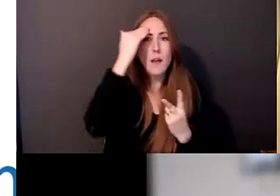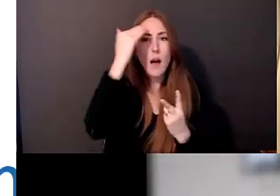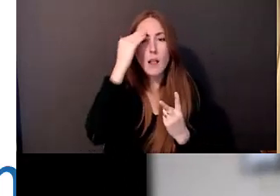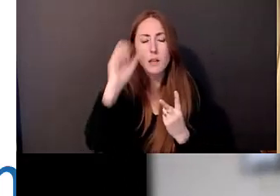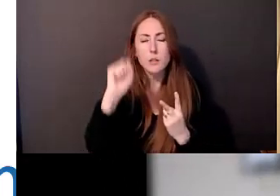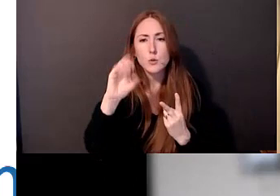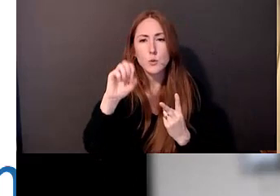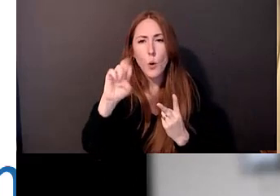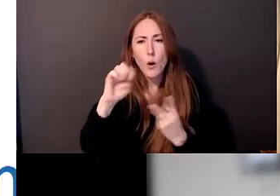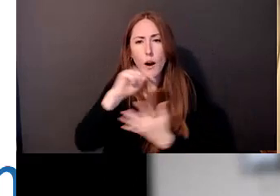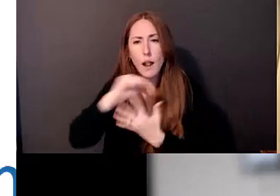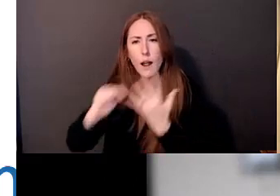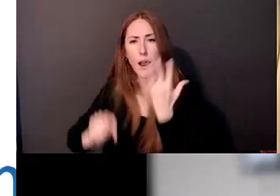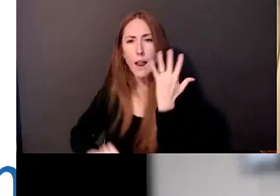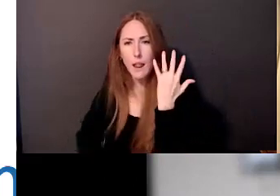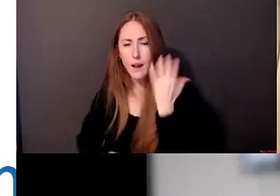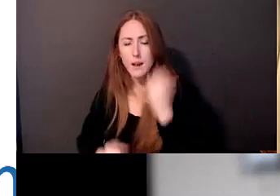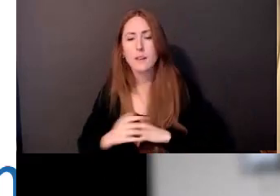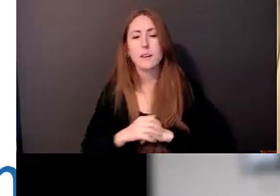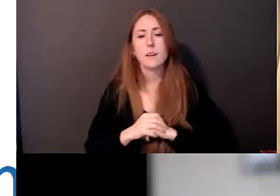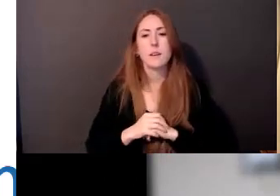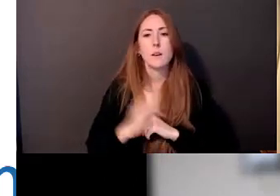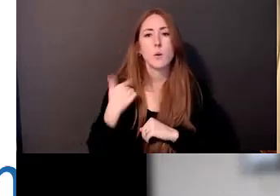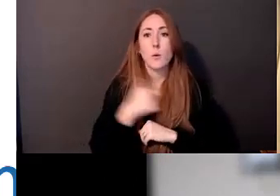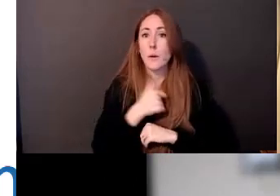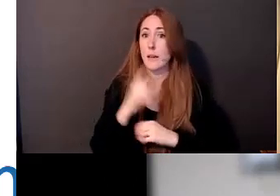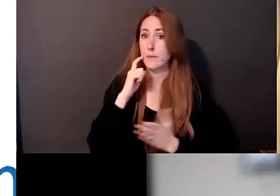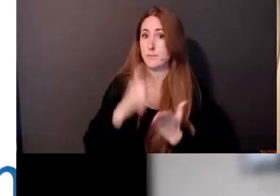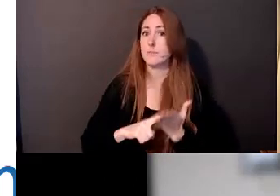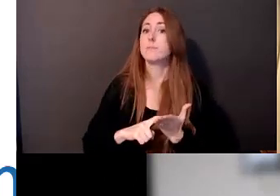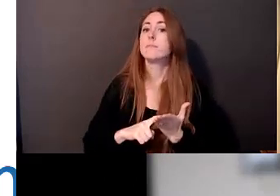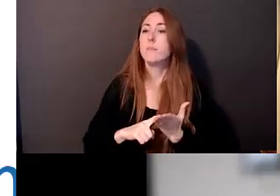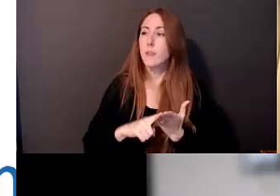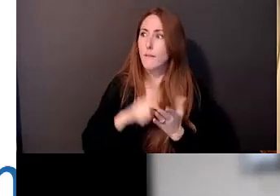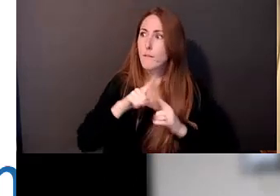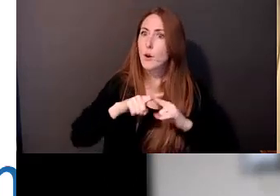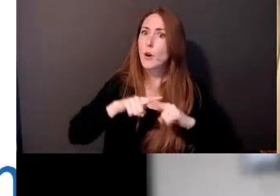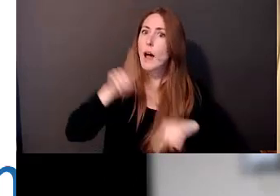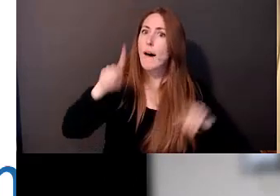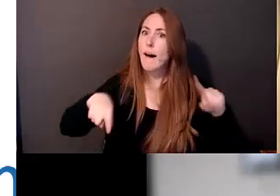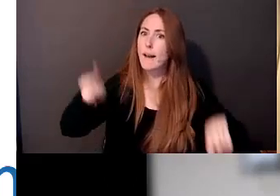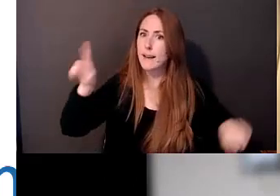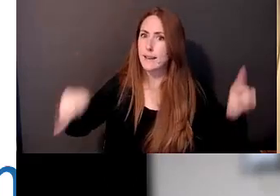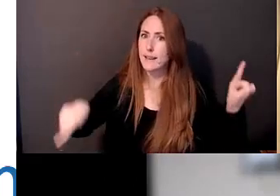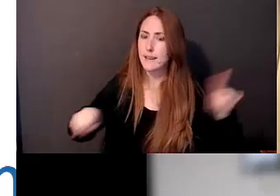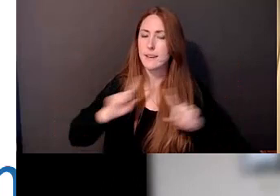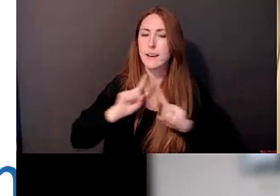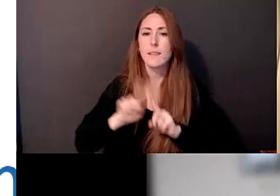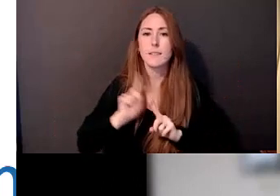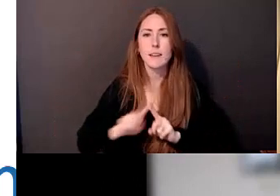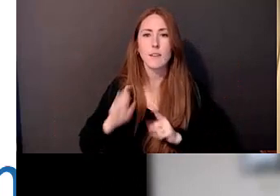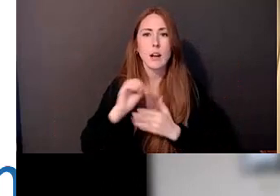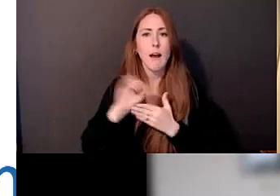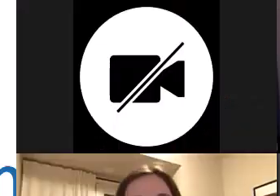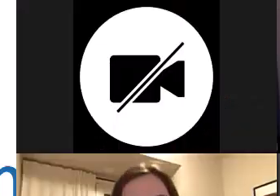And so we found a real variety of different methods and outcome measures that were employed by researchers.